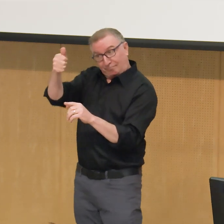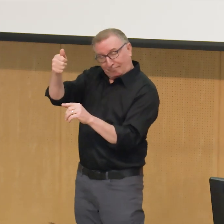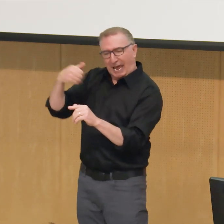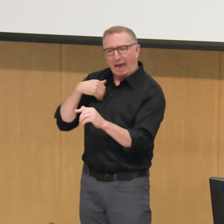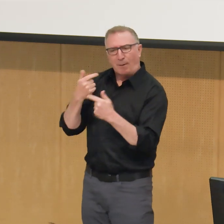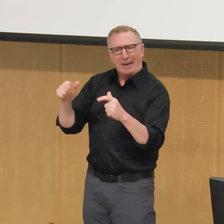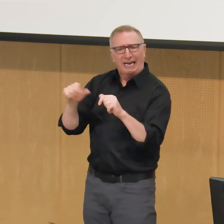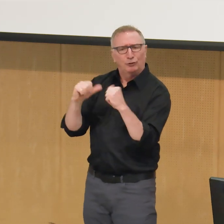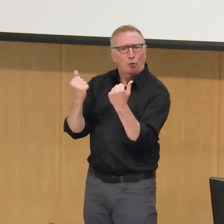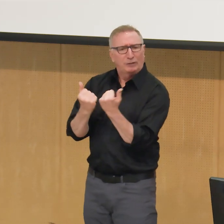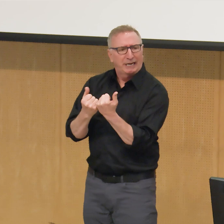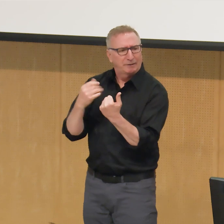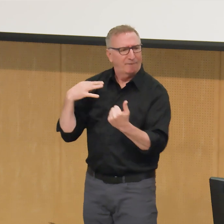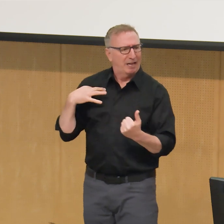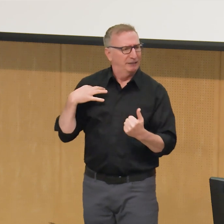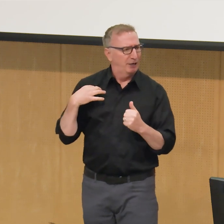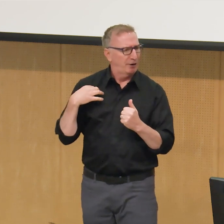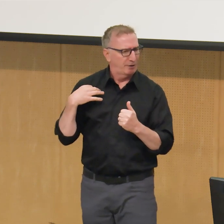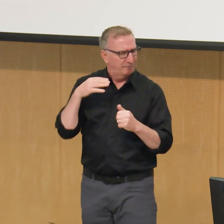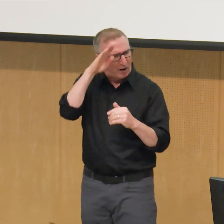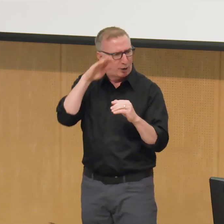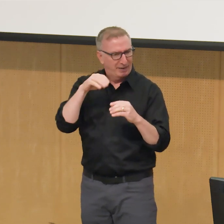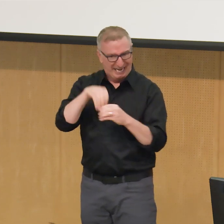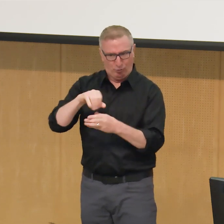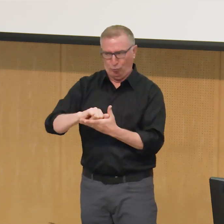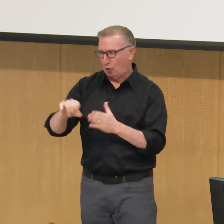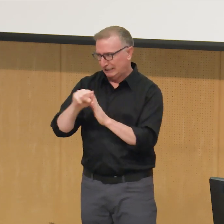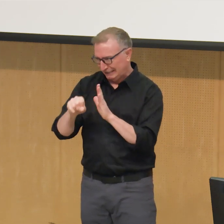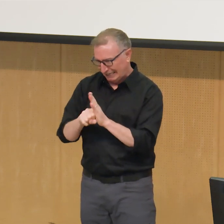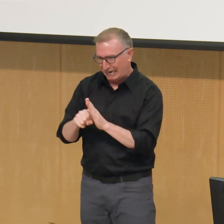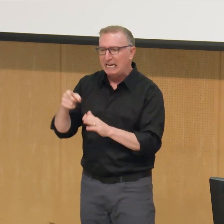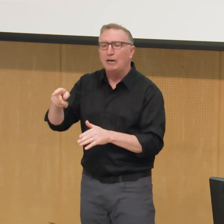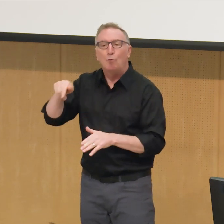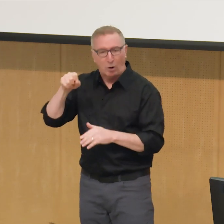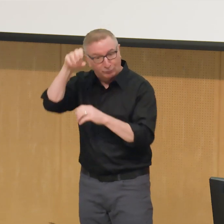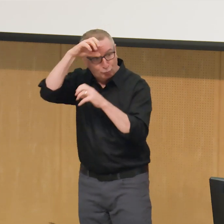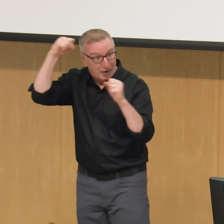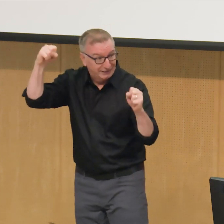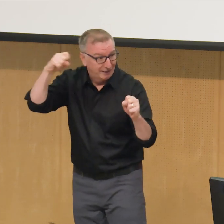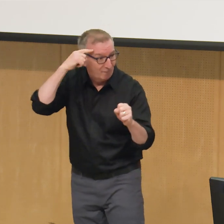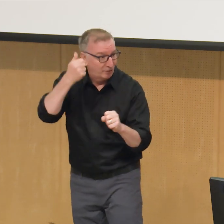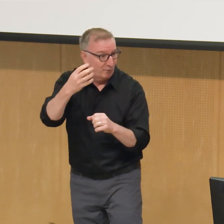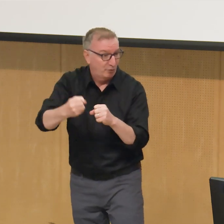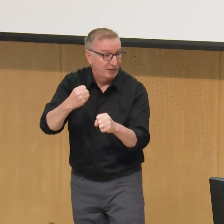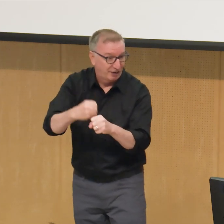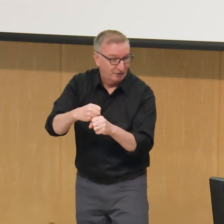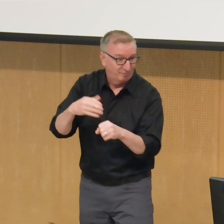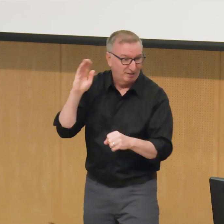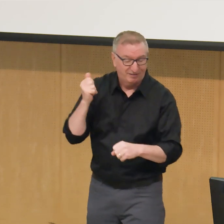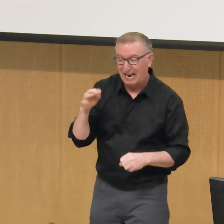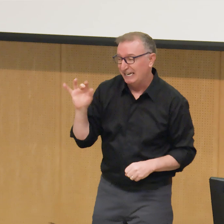And they also had an association of volunteer firefighters in the state, and he actually became the president of that organization